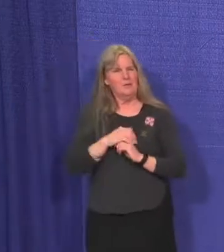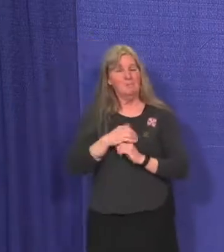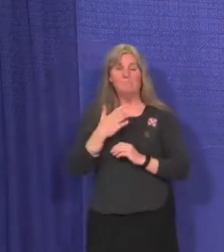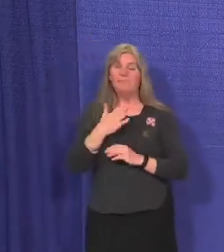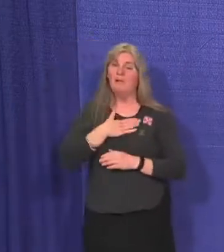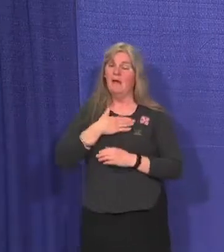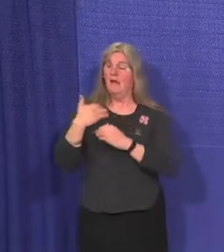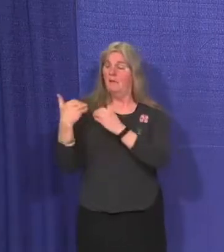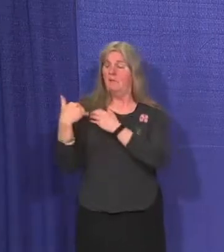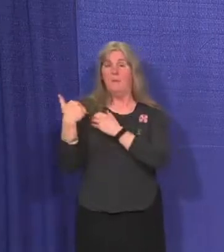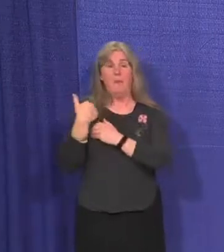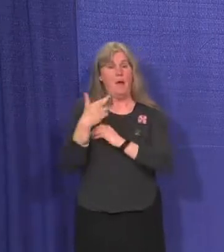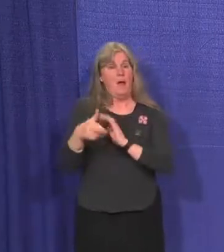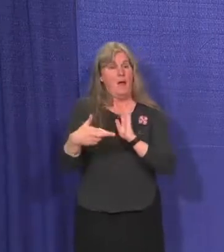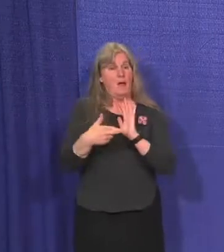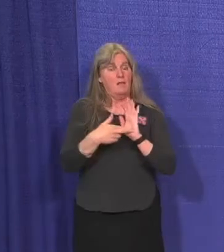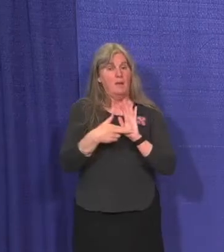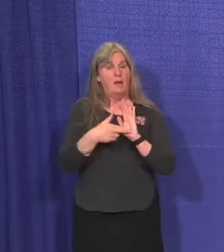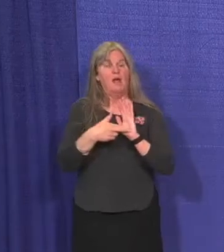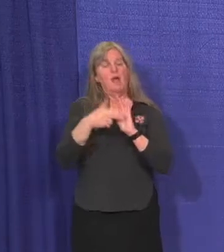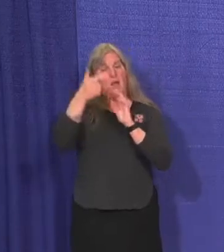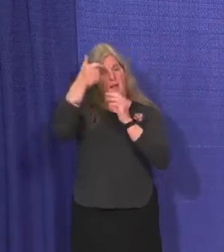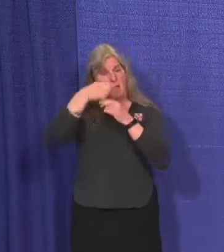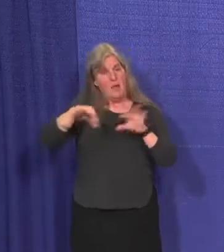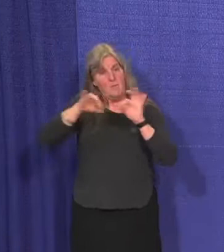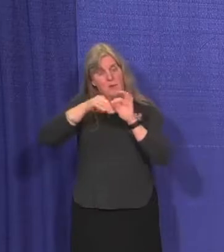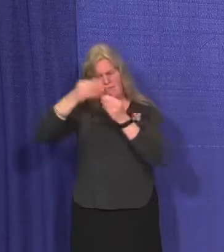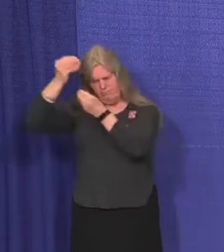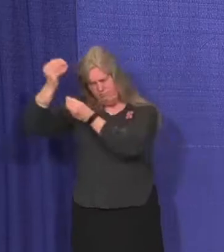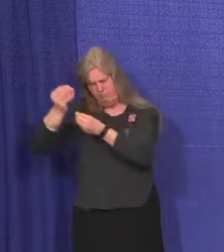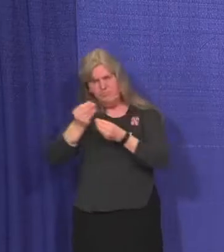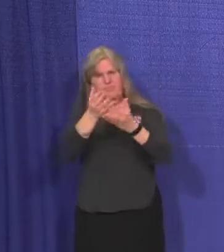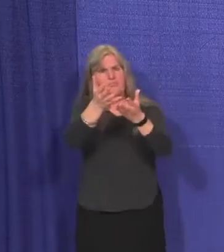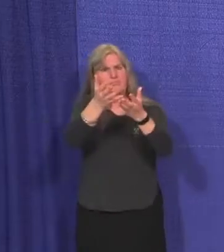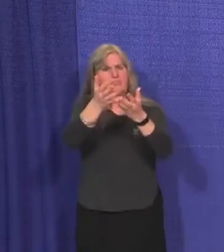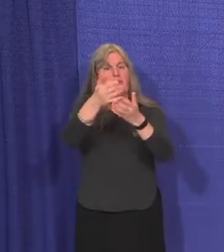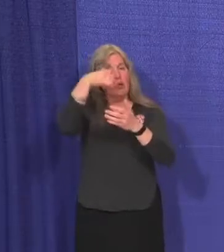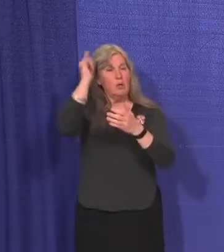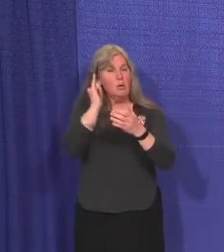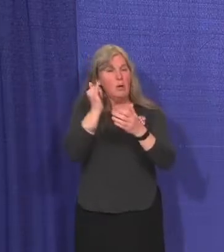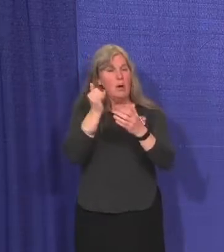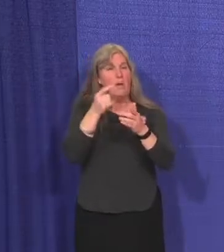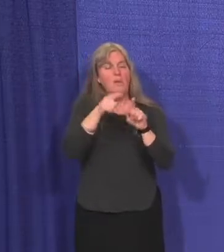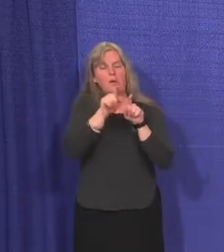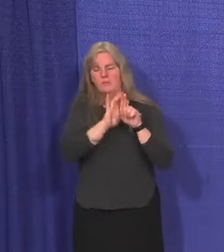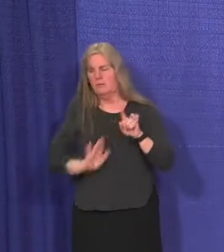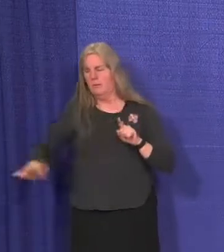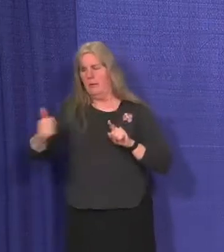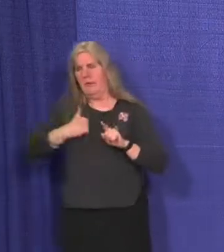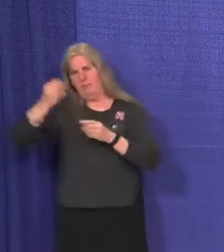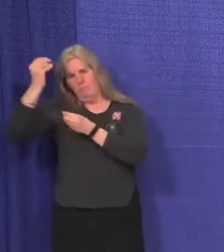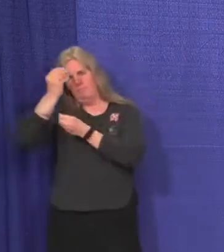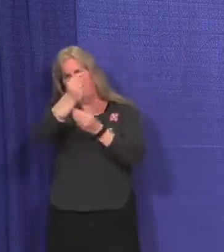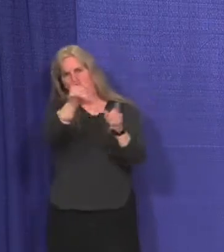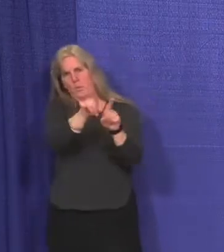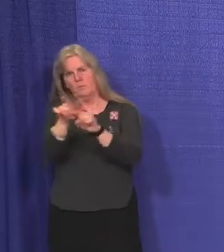do that help us remember there is a world beyond COVID-19. I know these weekly updates have